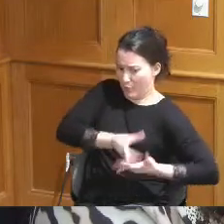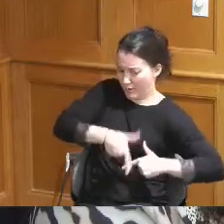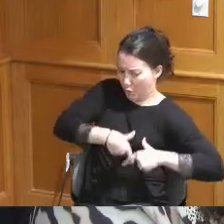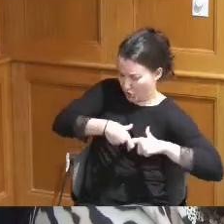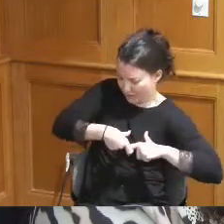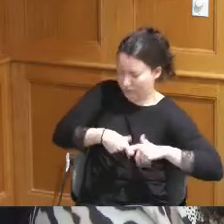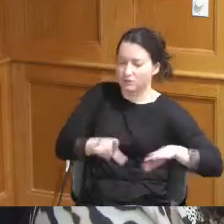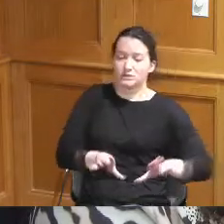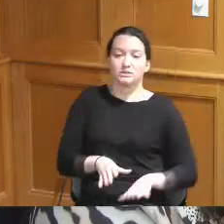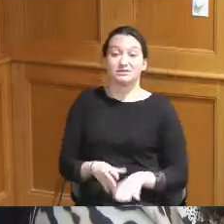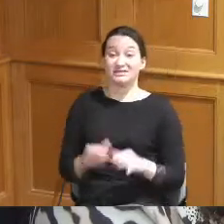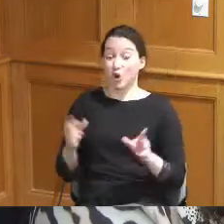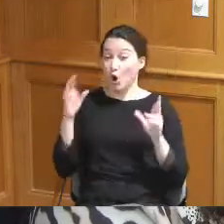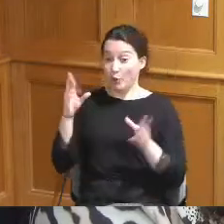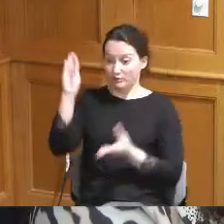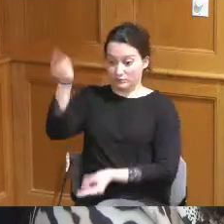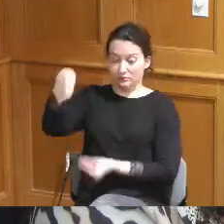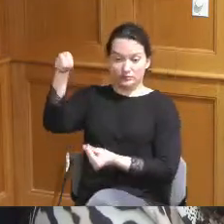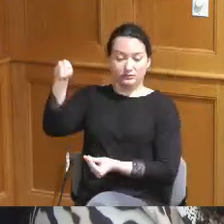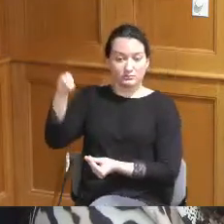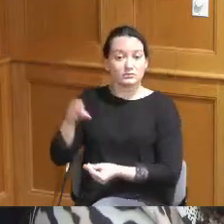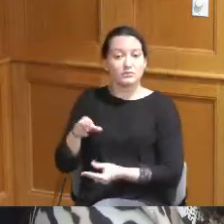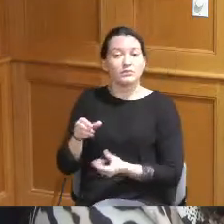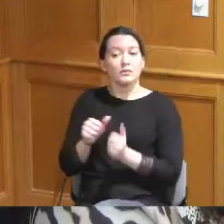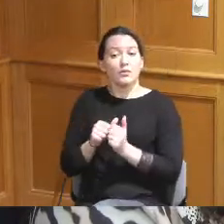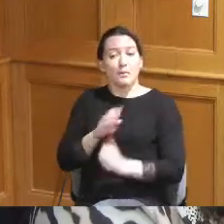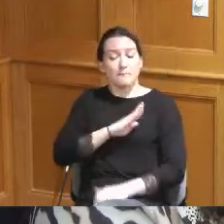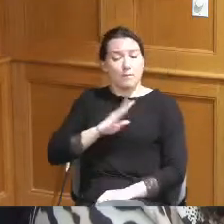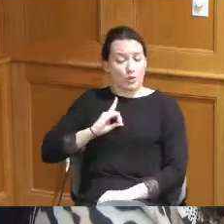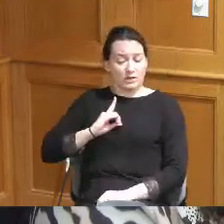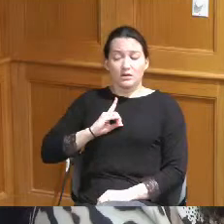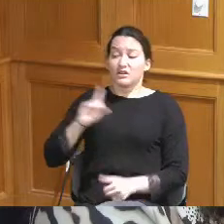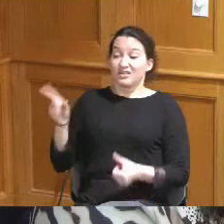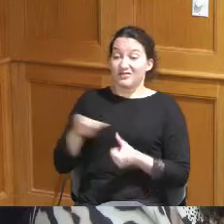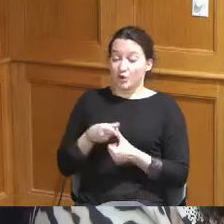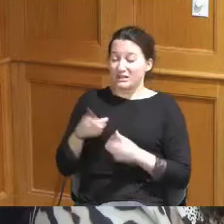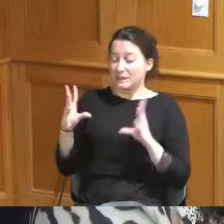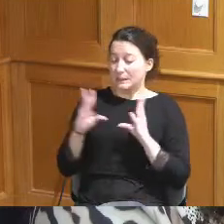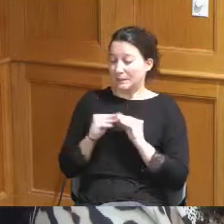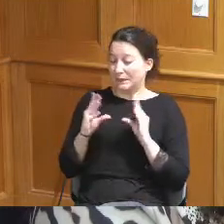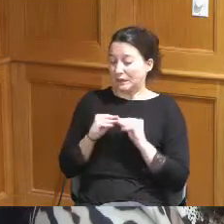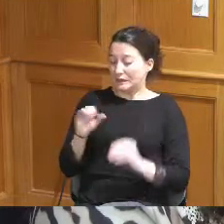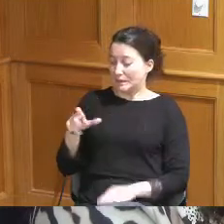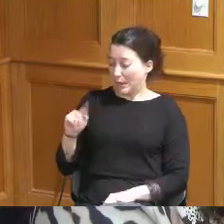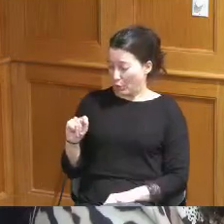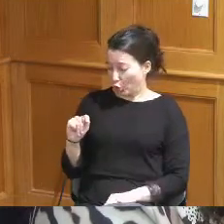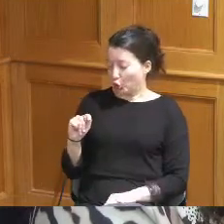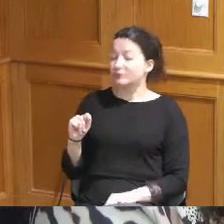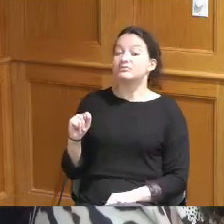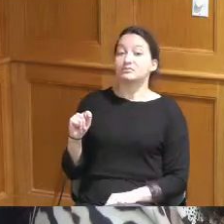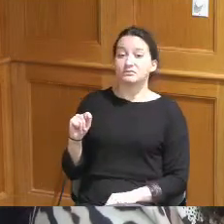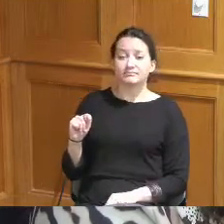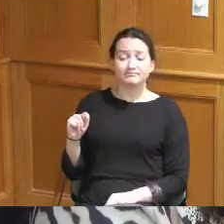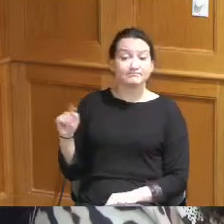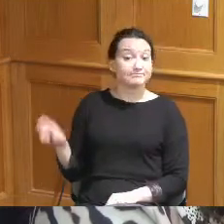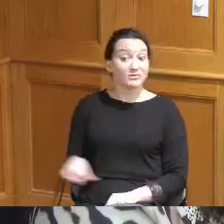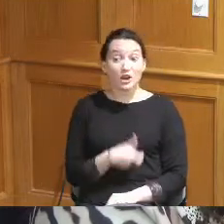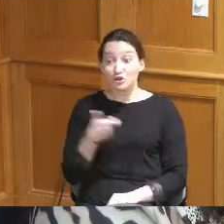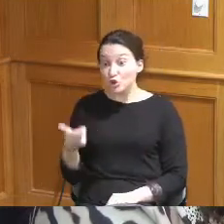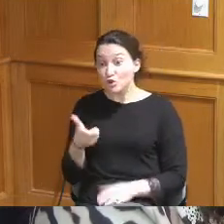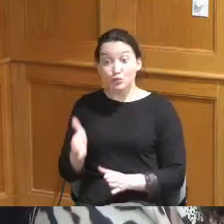that I'm hoping will come forward to the Board our first meeting in September is another request for